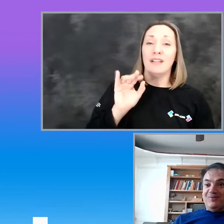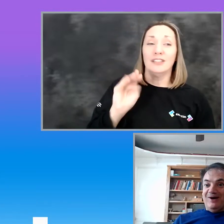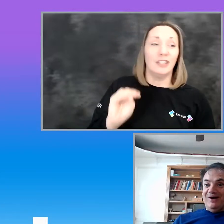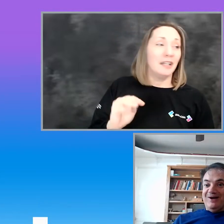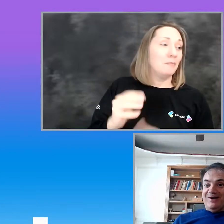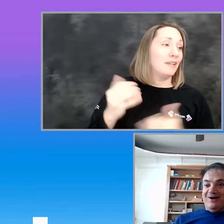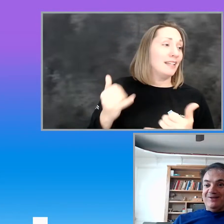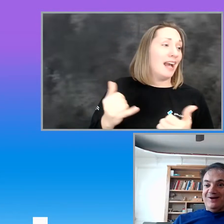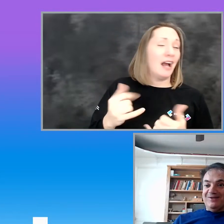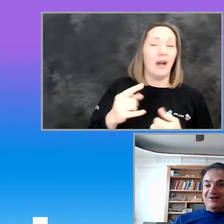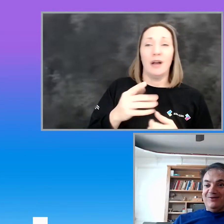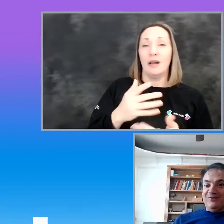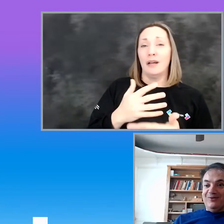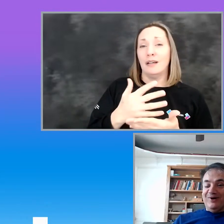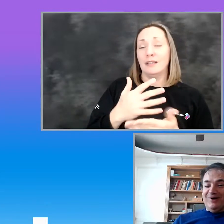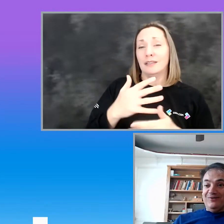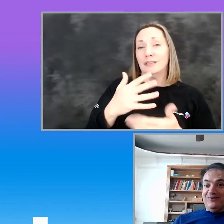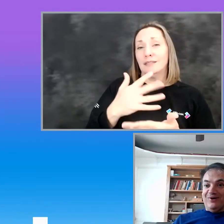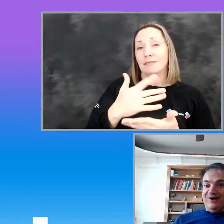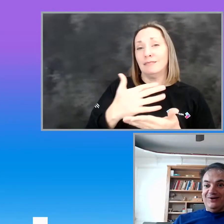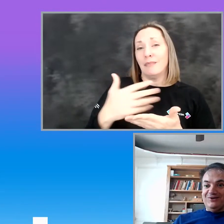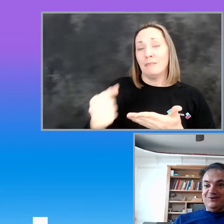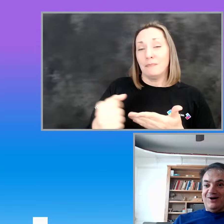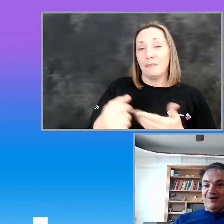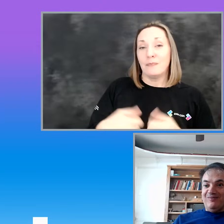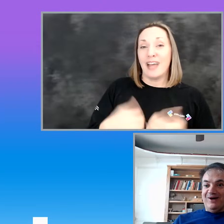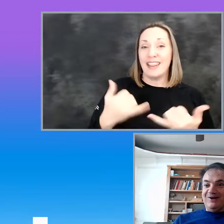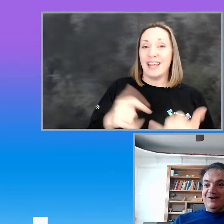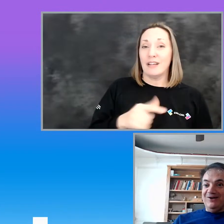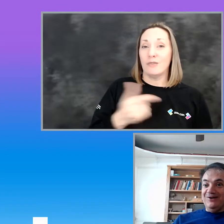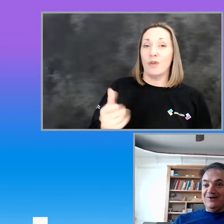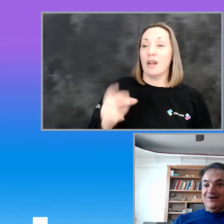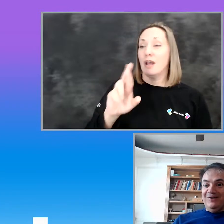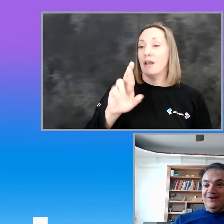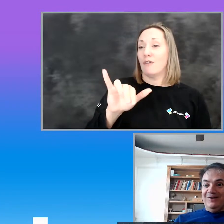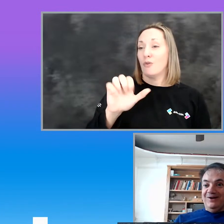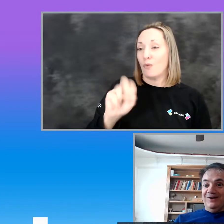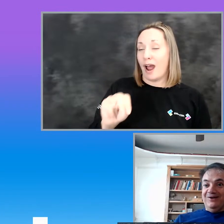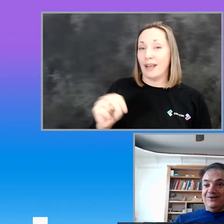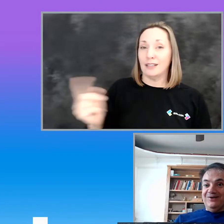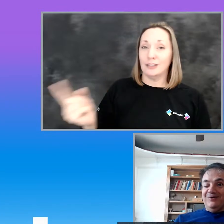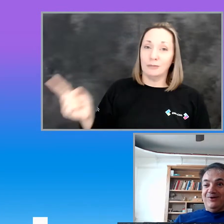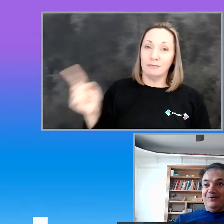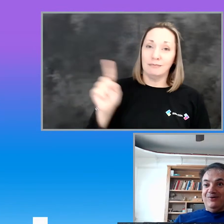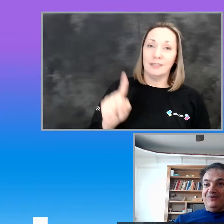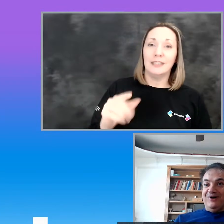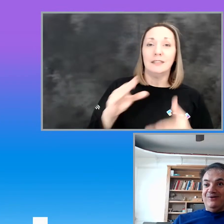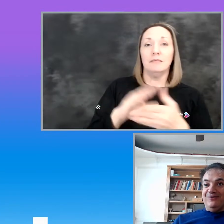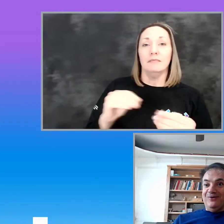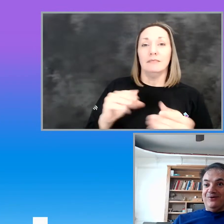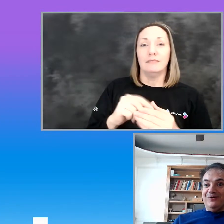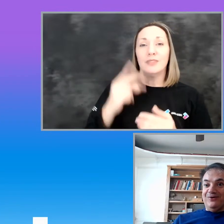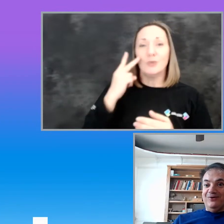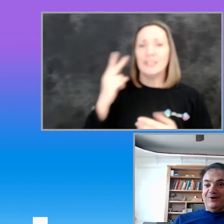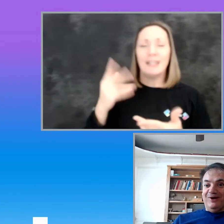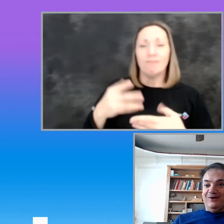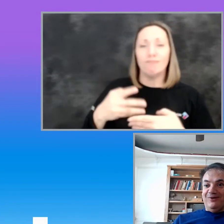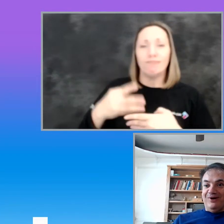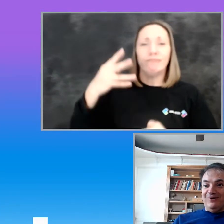flown by. I think we're ready for Ryan to hop back in and see